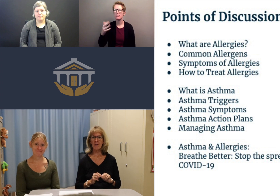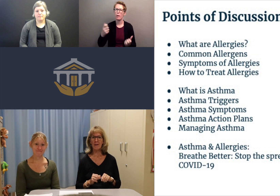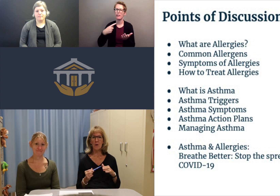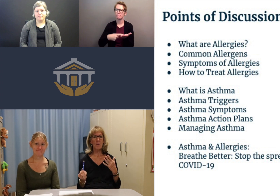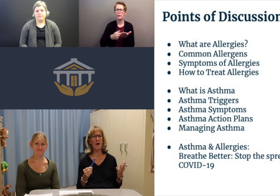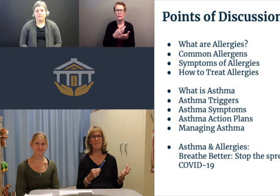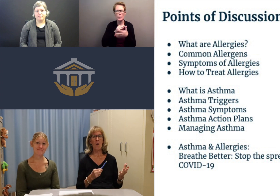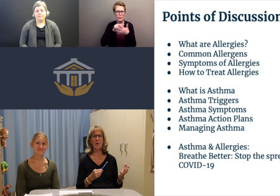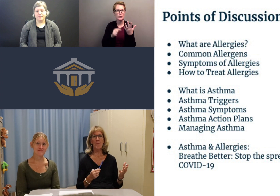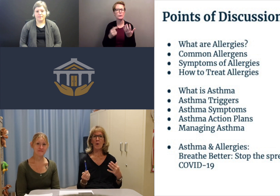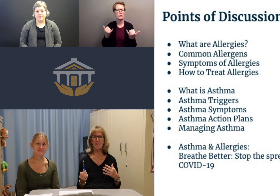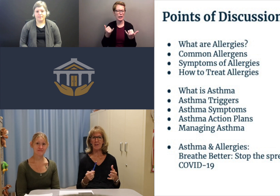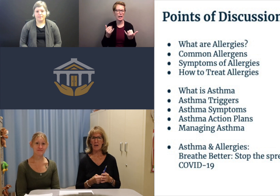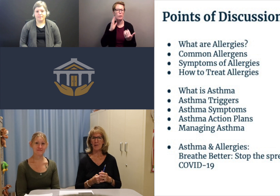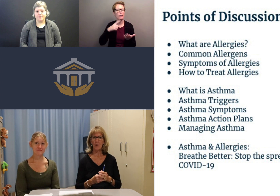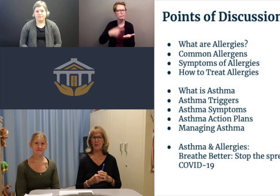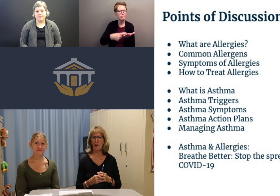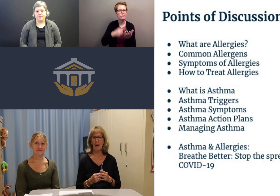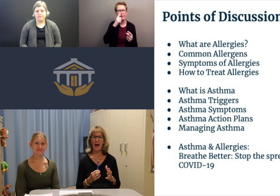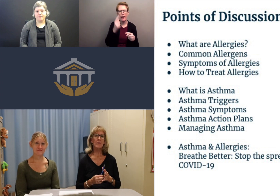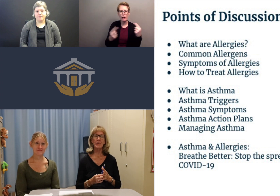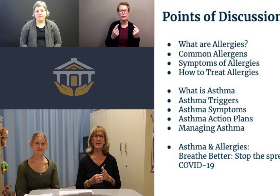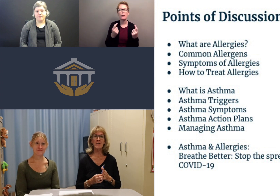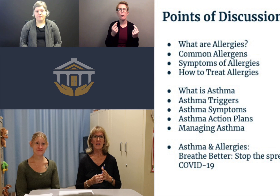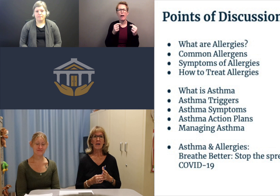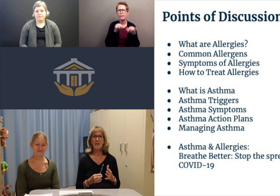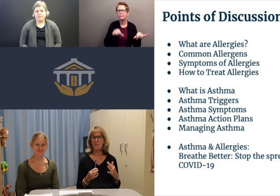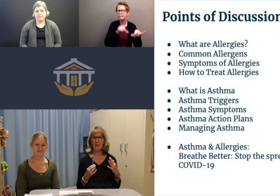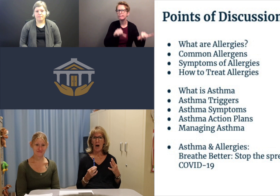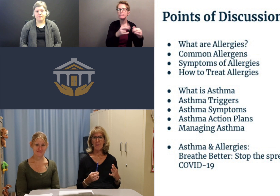kind of go over our points of discussion. We're going to talk about allergies. Some of the common